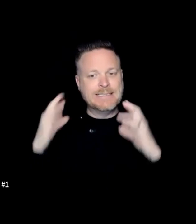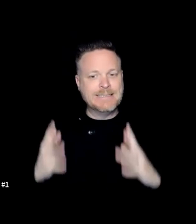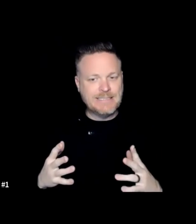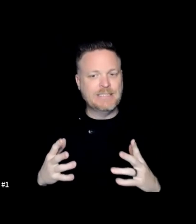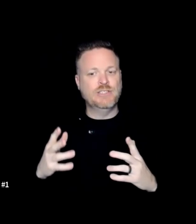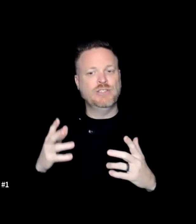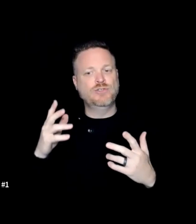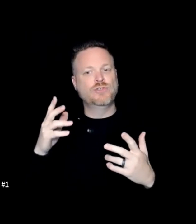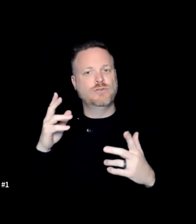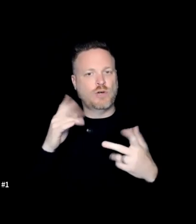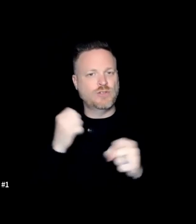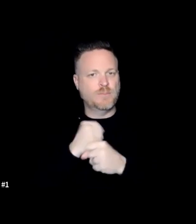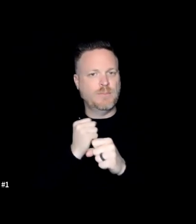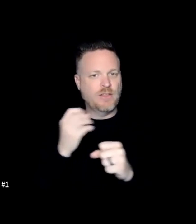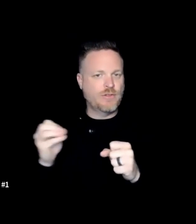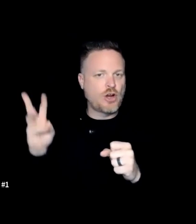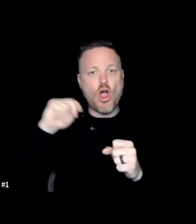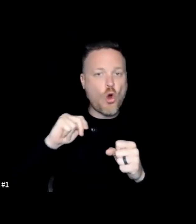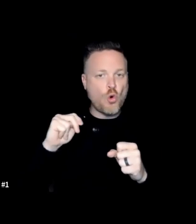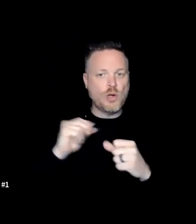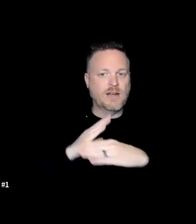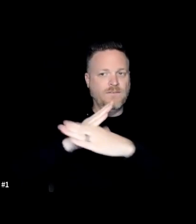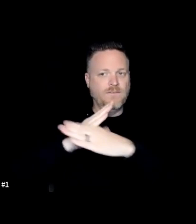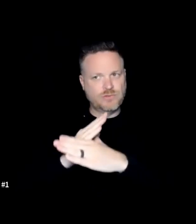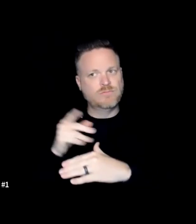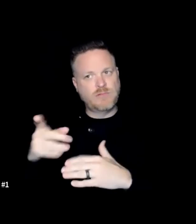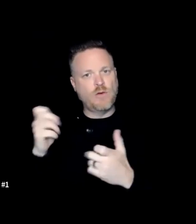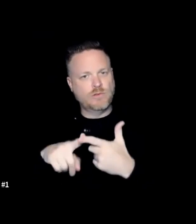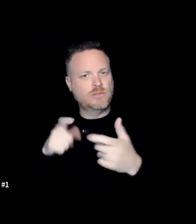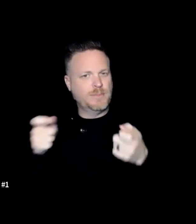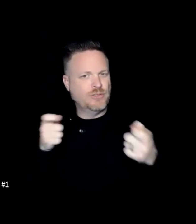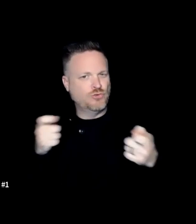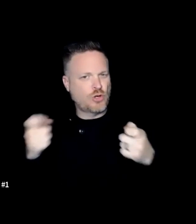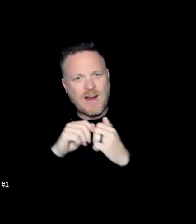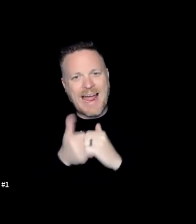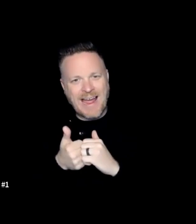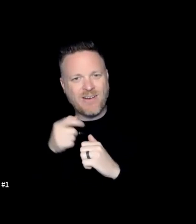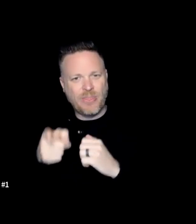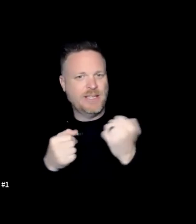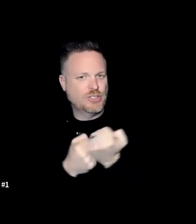interventions and they want to be in charge of how they support kids in their classroom.